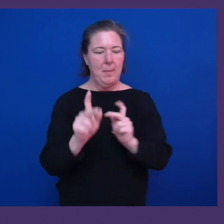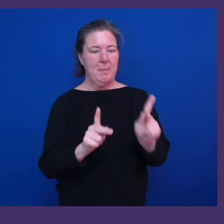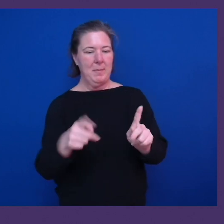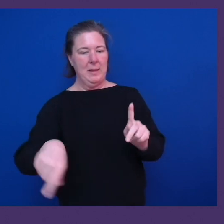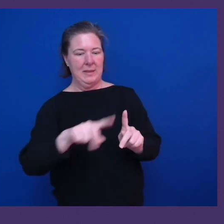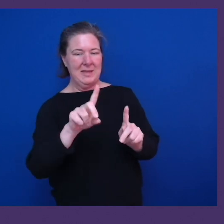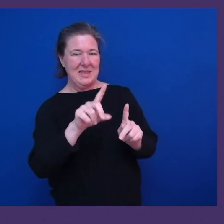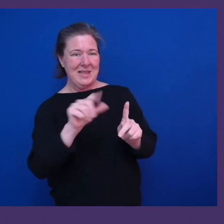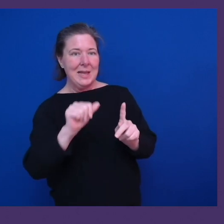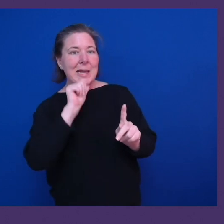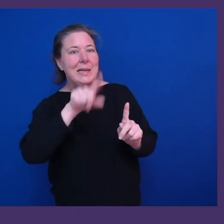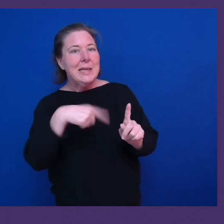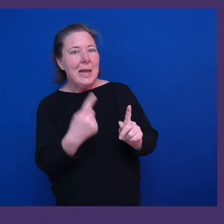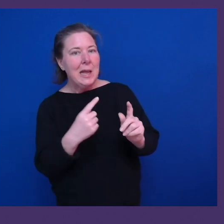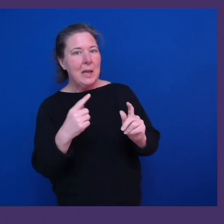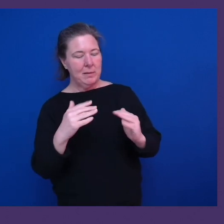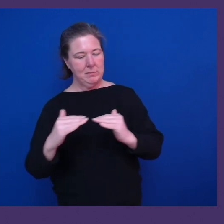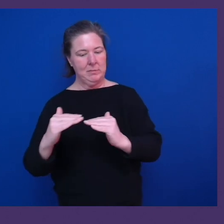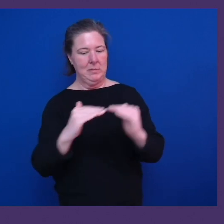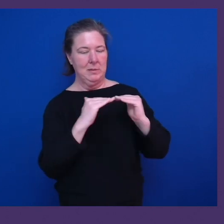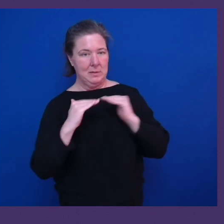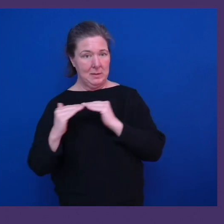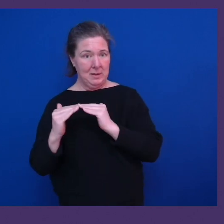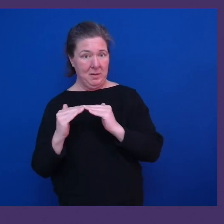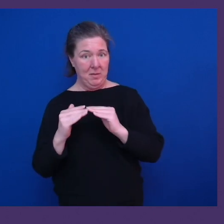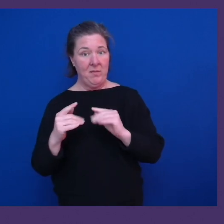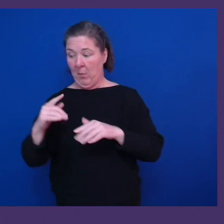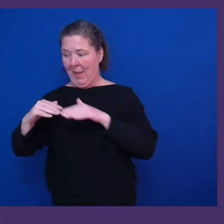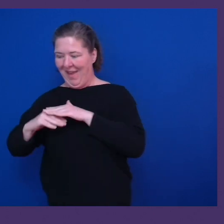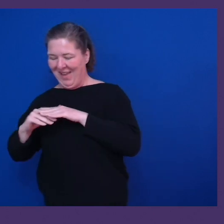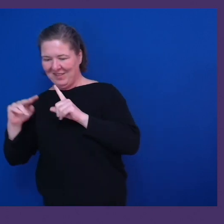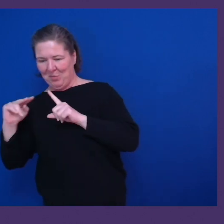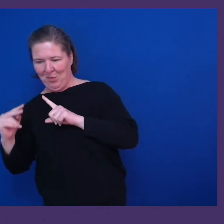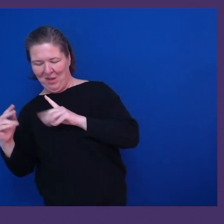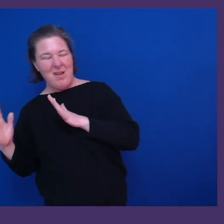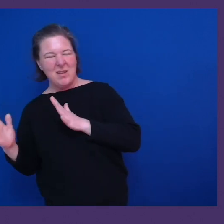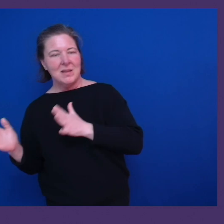from an access perspective, but it really becomes a differentiator as well.